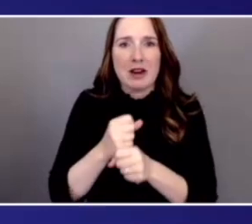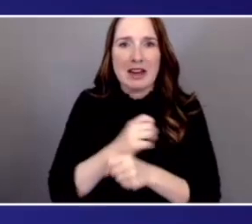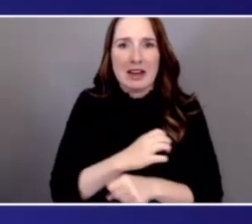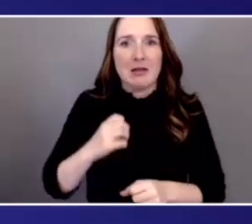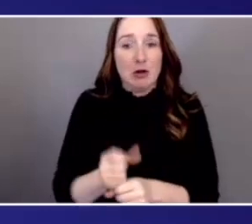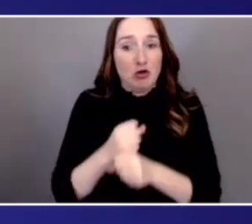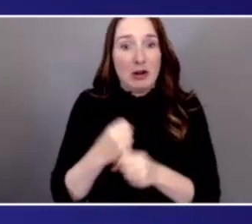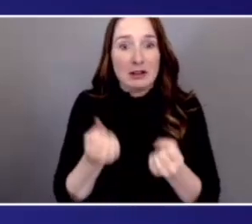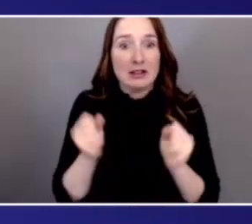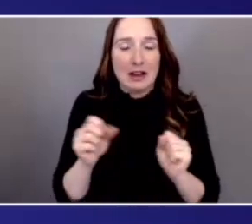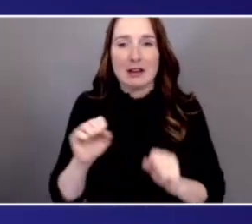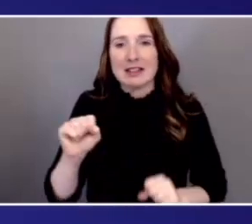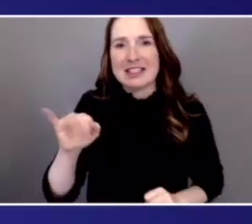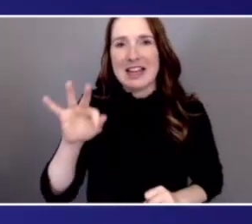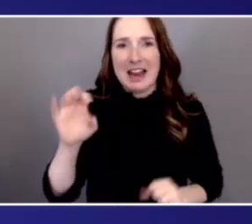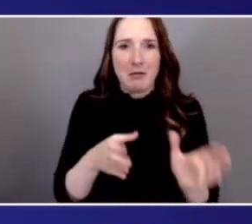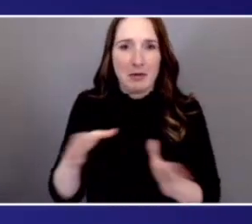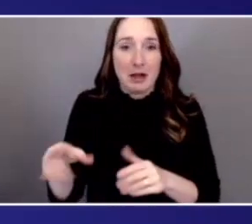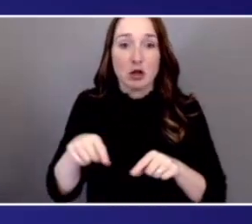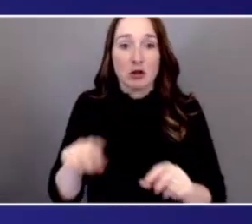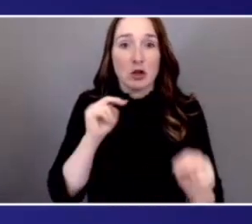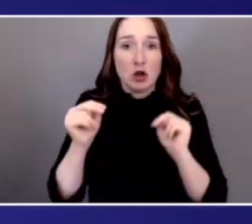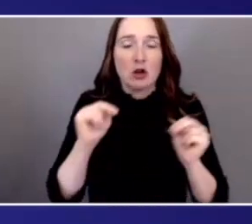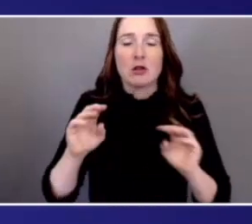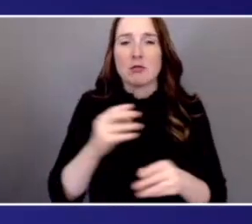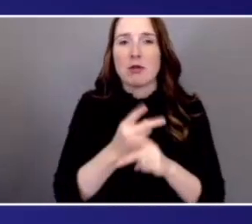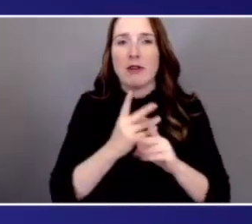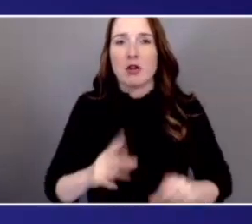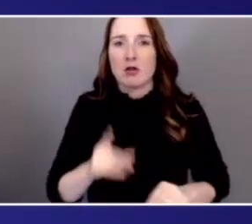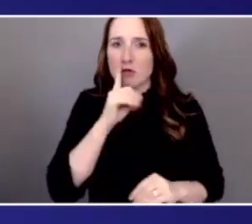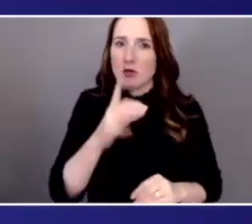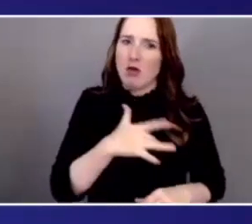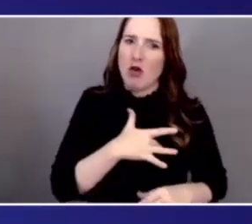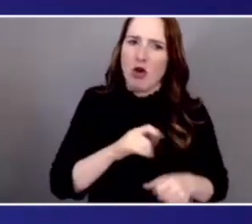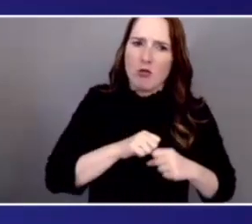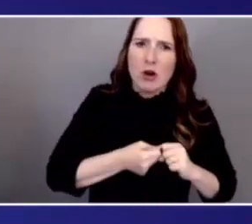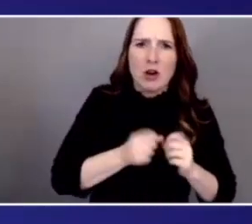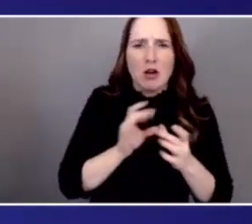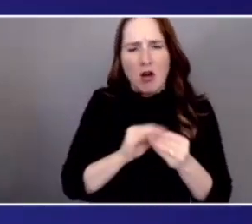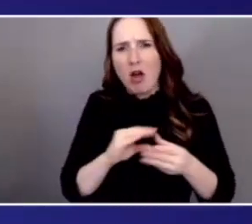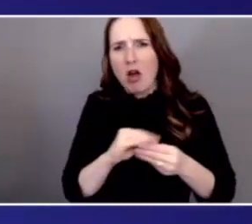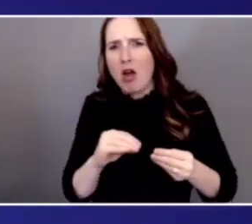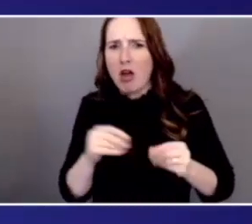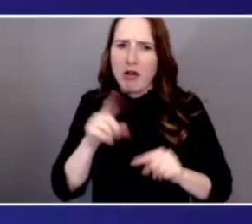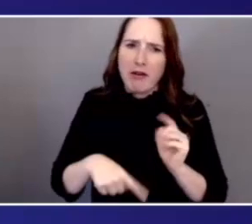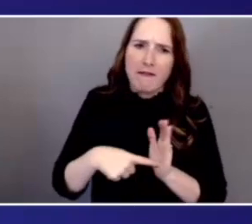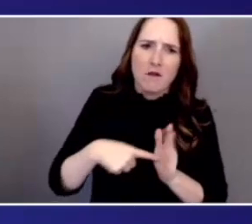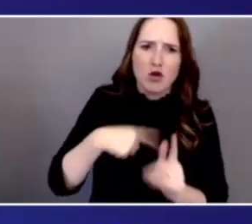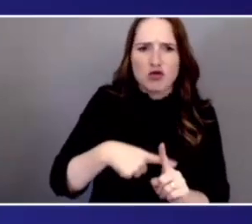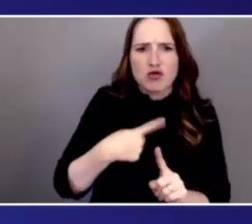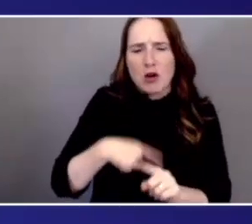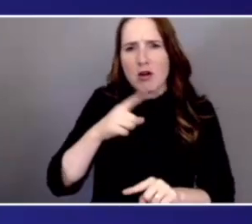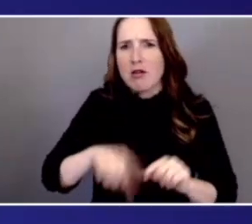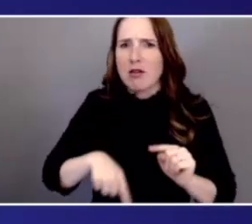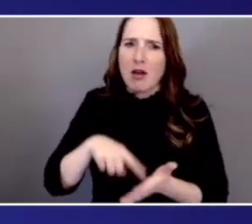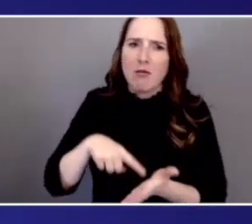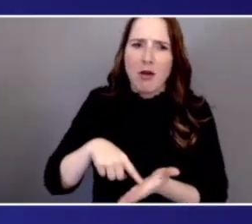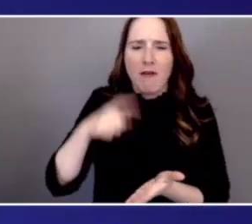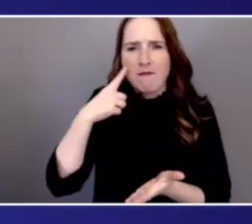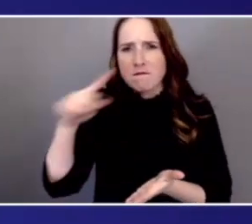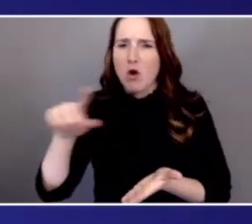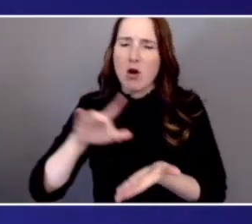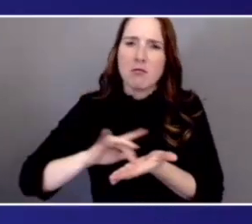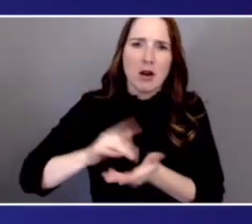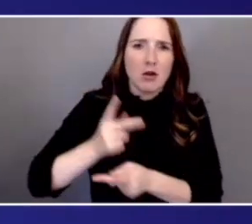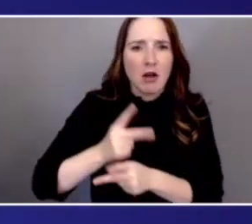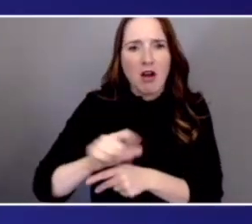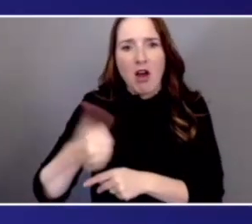Joining these negotiations, borrowers provided heartbreaking testimony about the inability to afford the rent, pay for critical medical care, and cover other basic necessities.